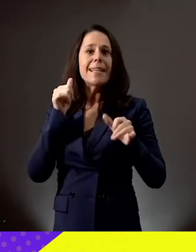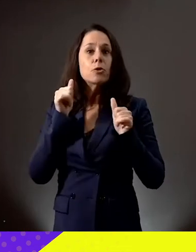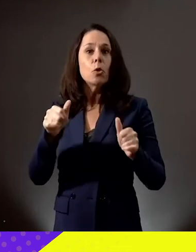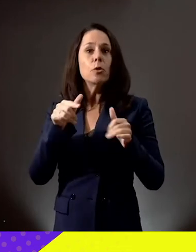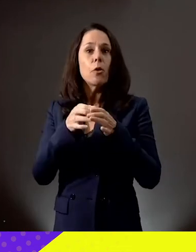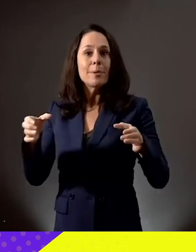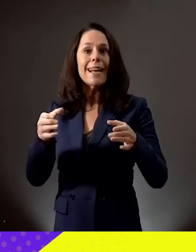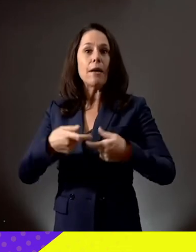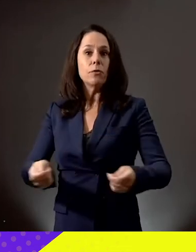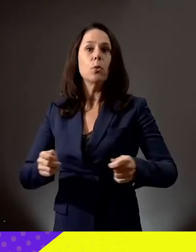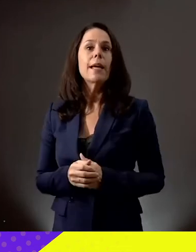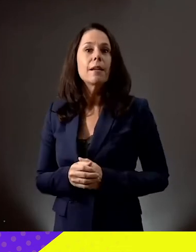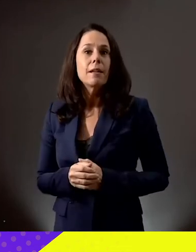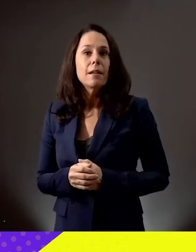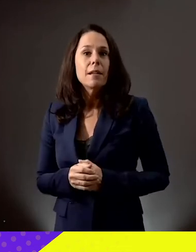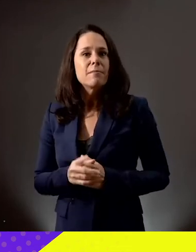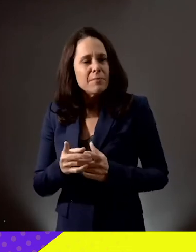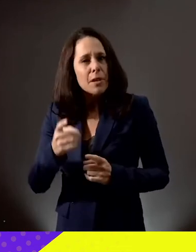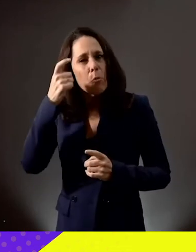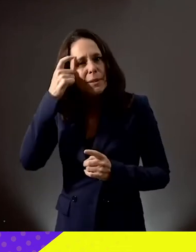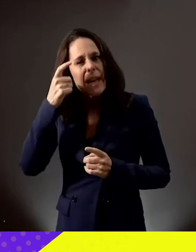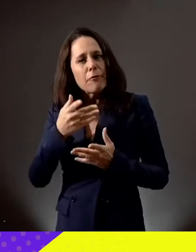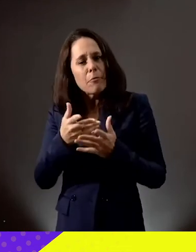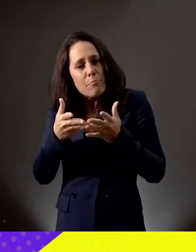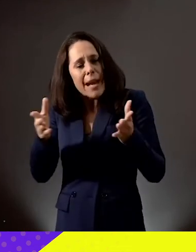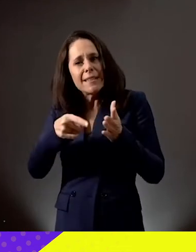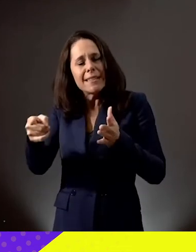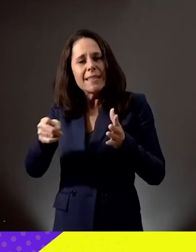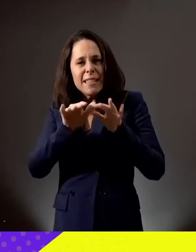Striving for diversity is no longer seen as a side project.